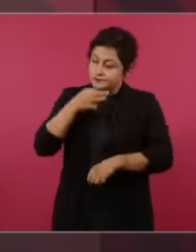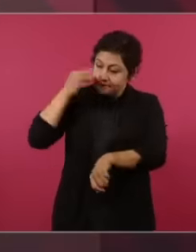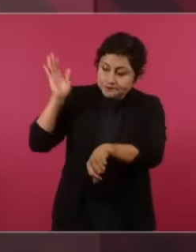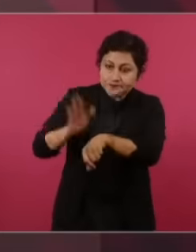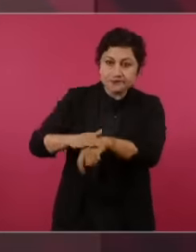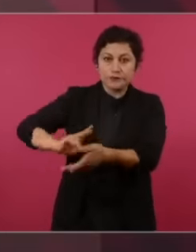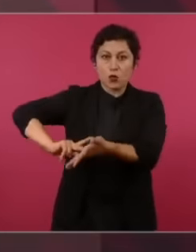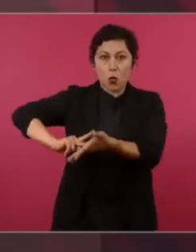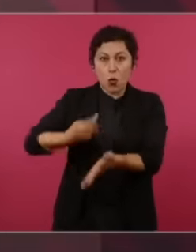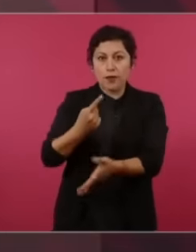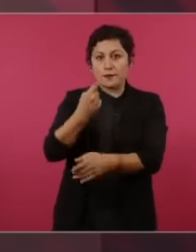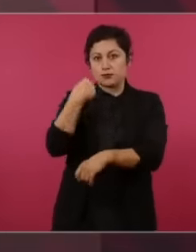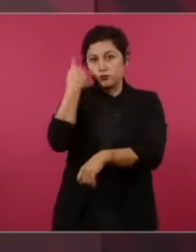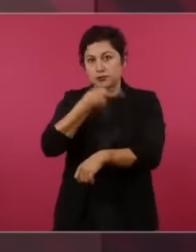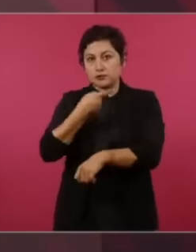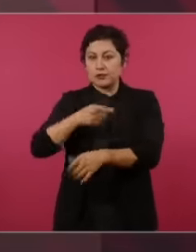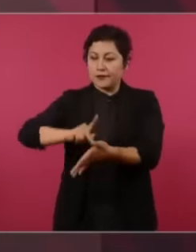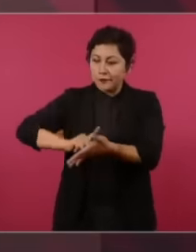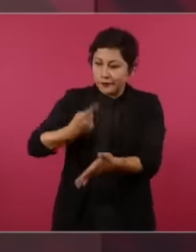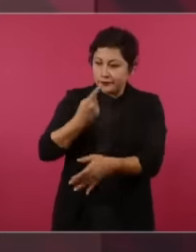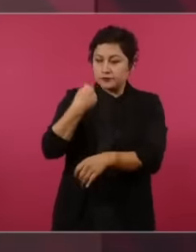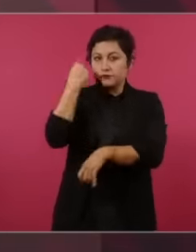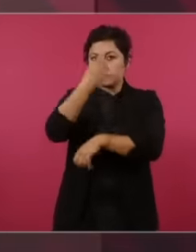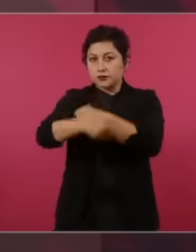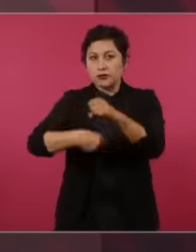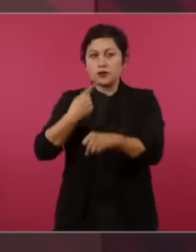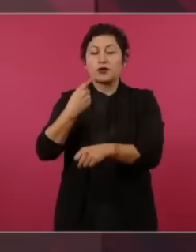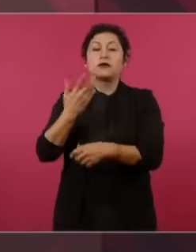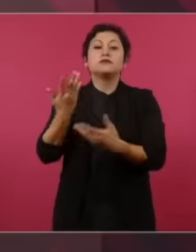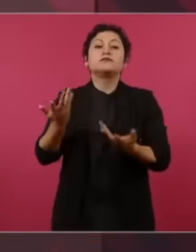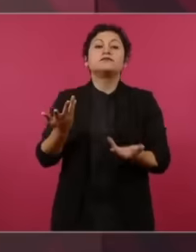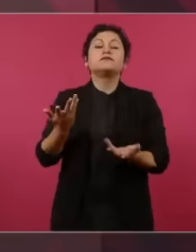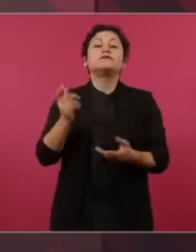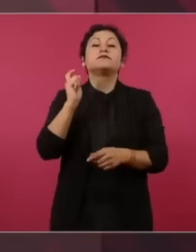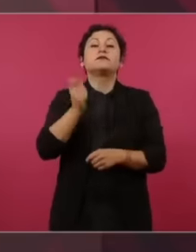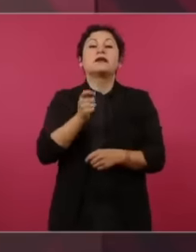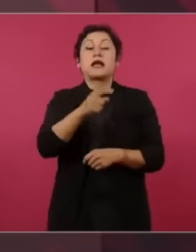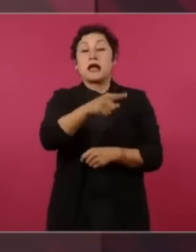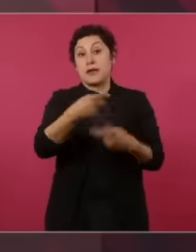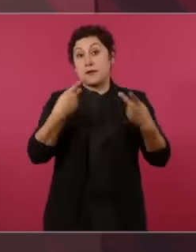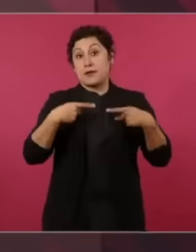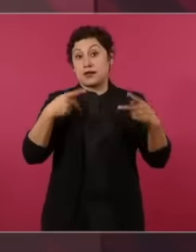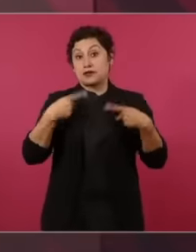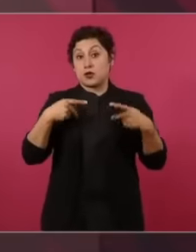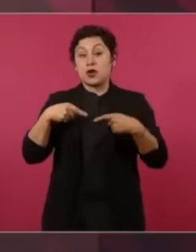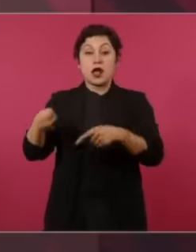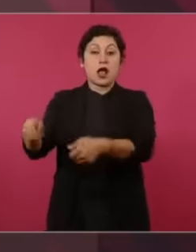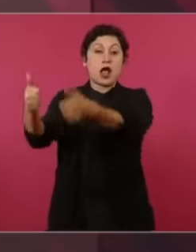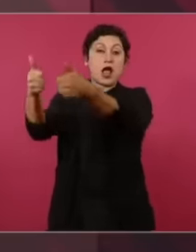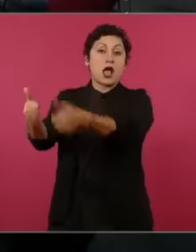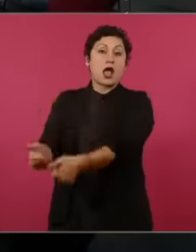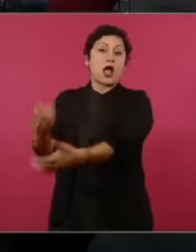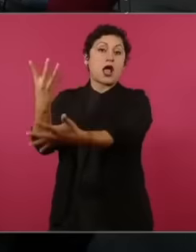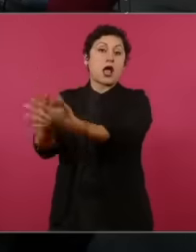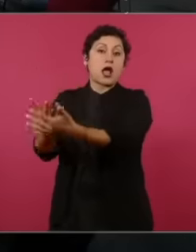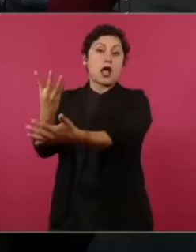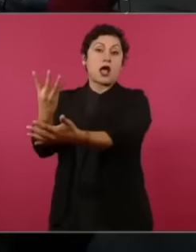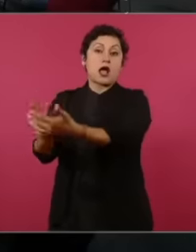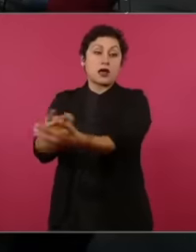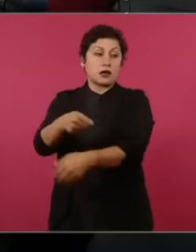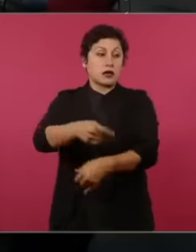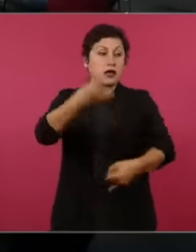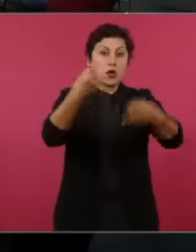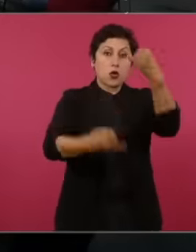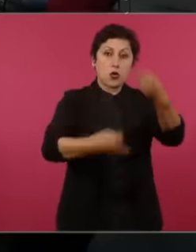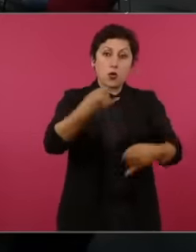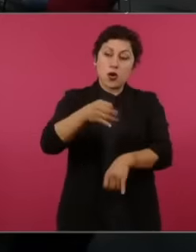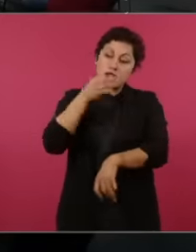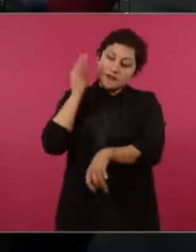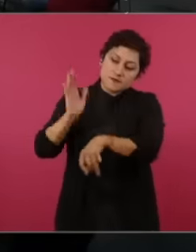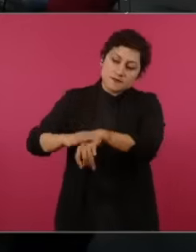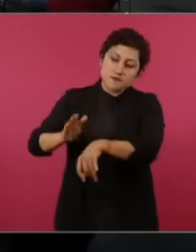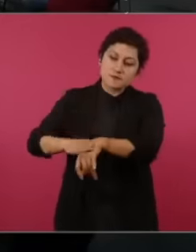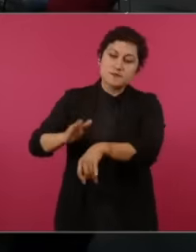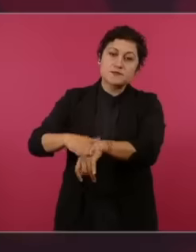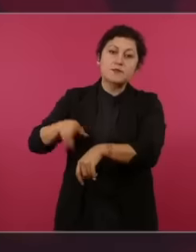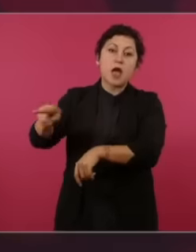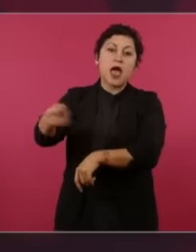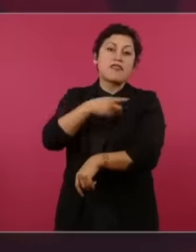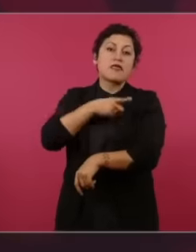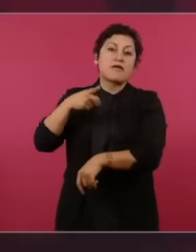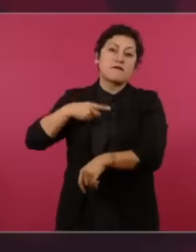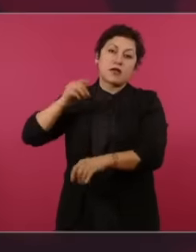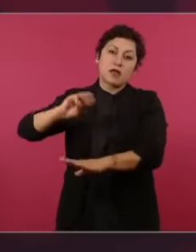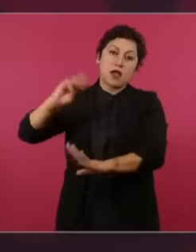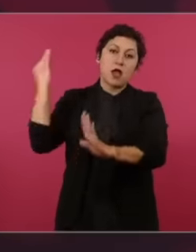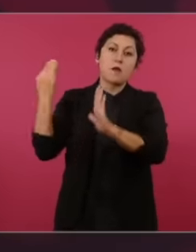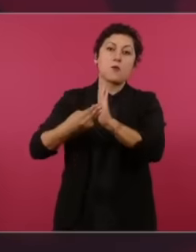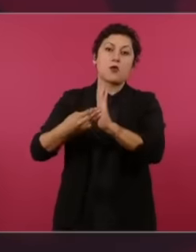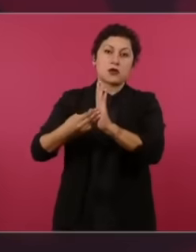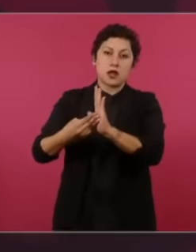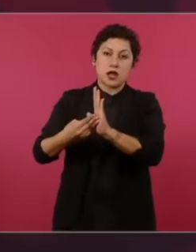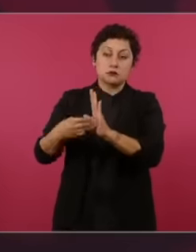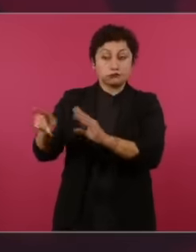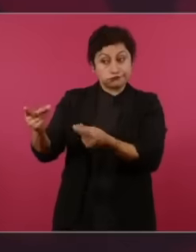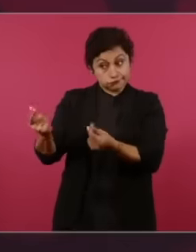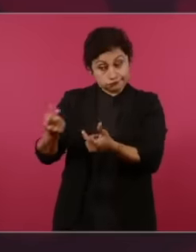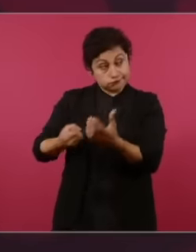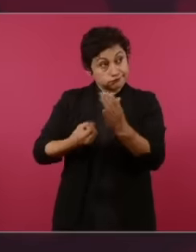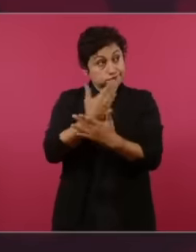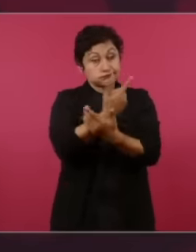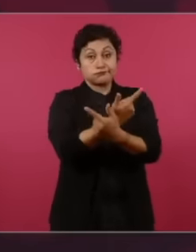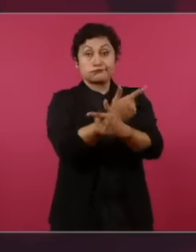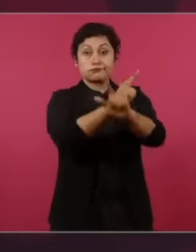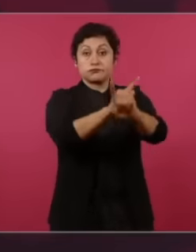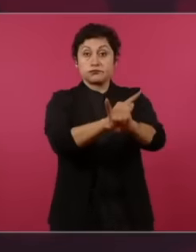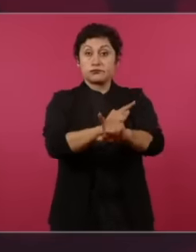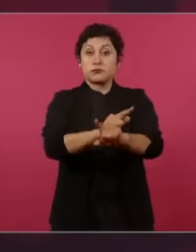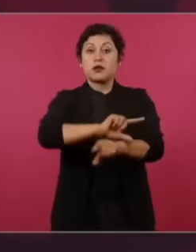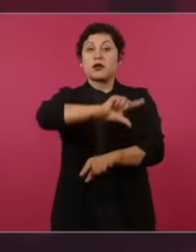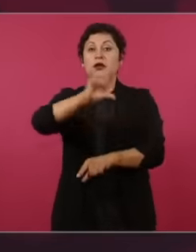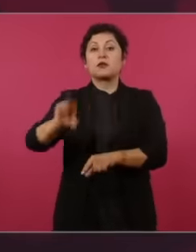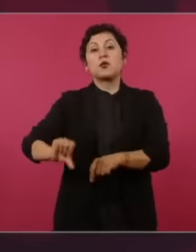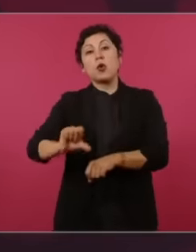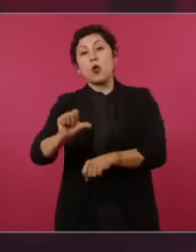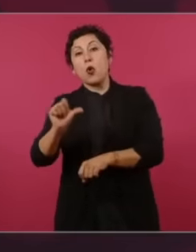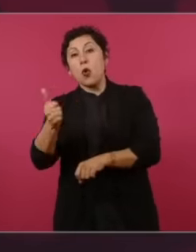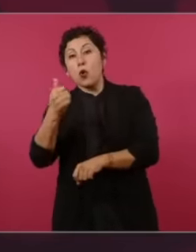the detainee increased the fine after 2 hours, I think it reached 25,000 pesos